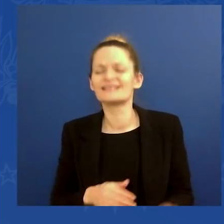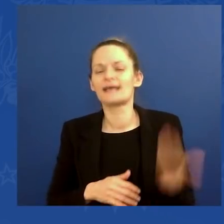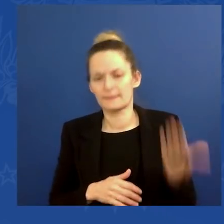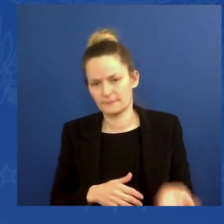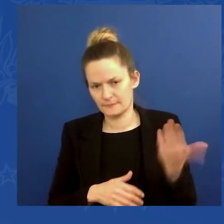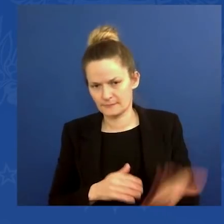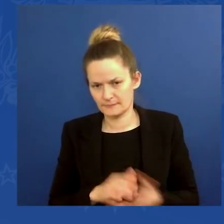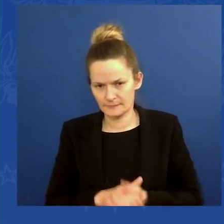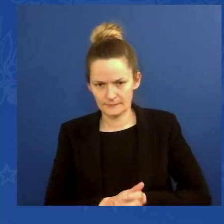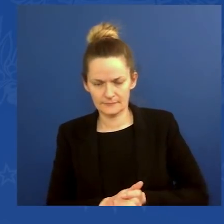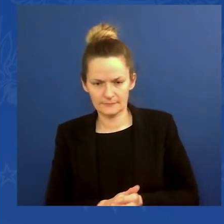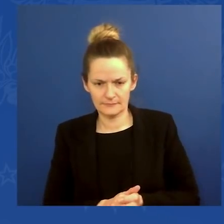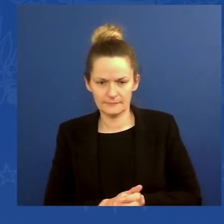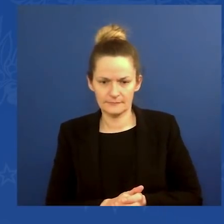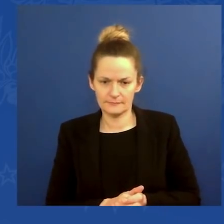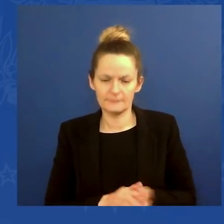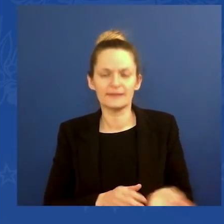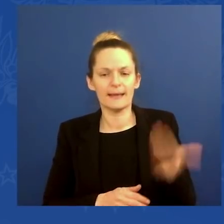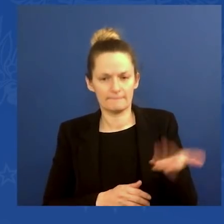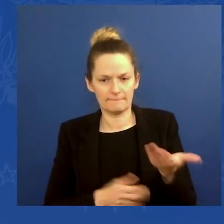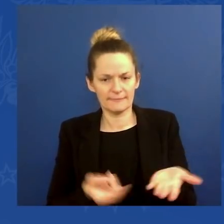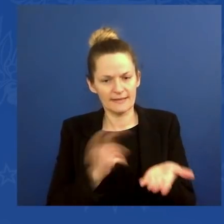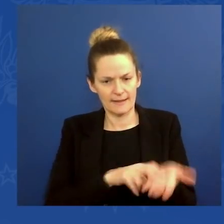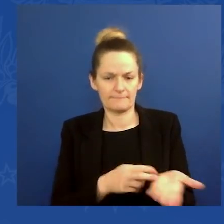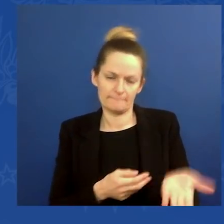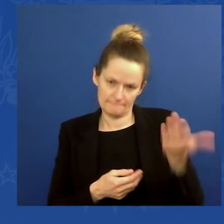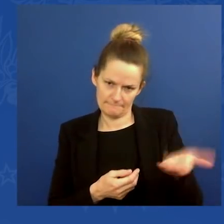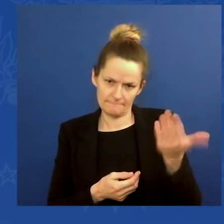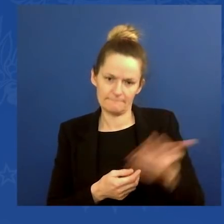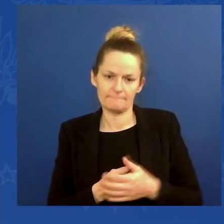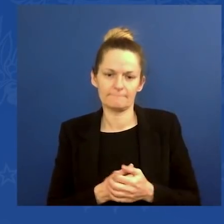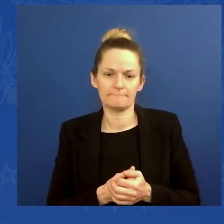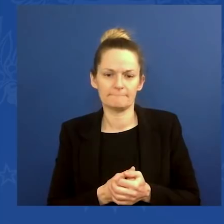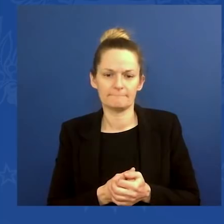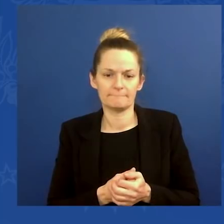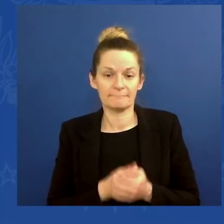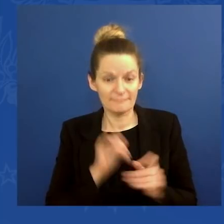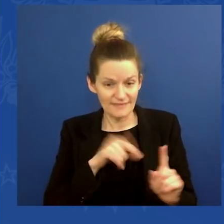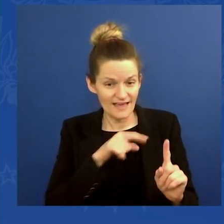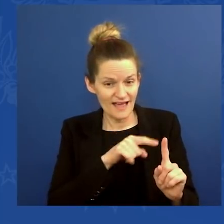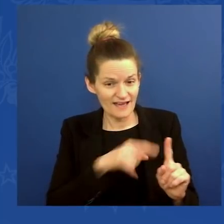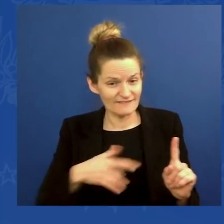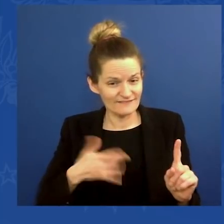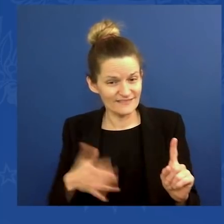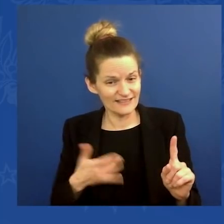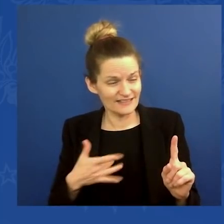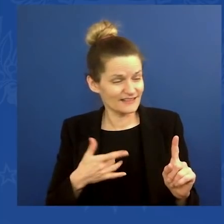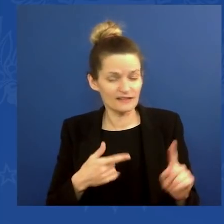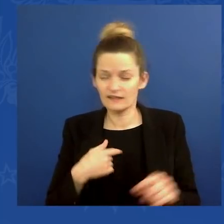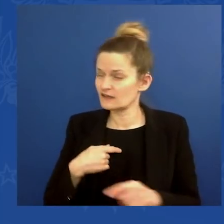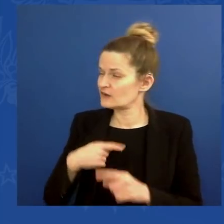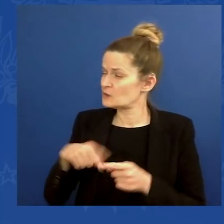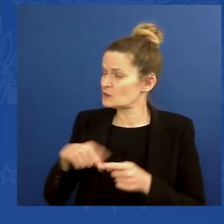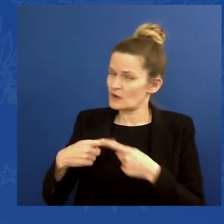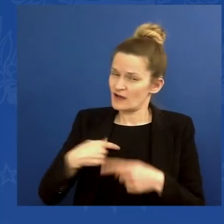It's a simple proposition. It was sort of the Irish of it. You just get up, no matter what. Dust yourself off and move.